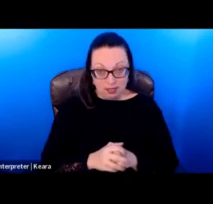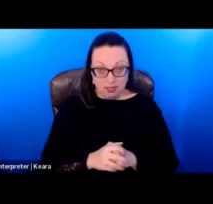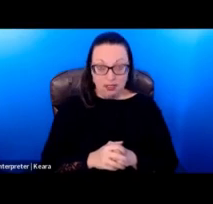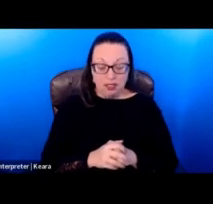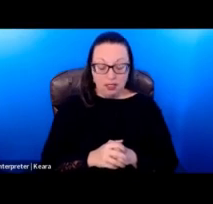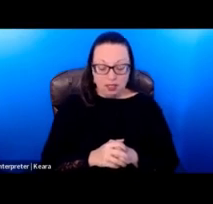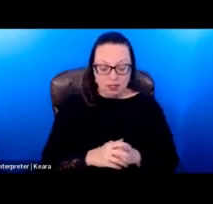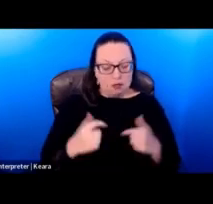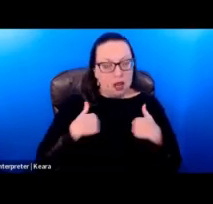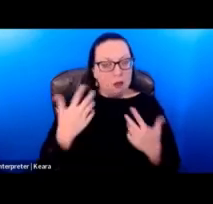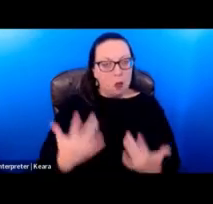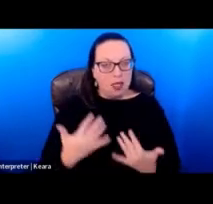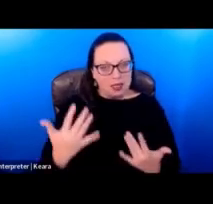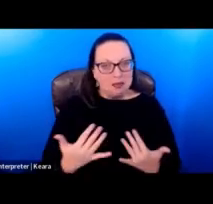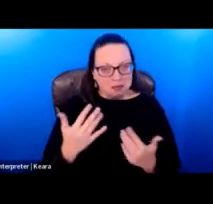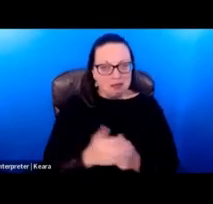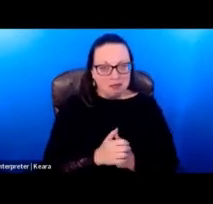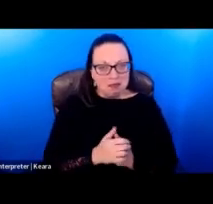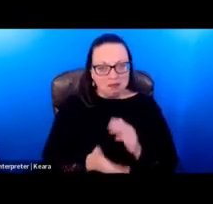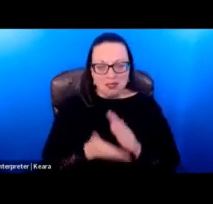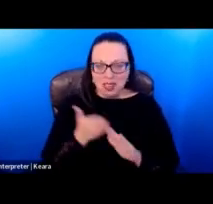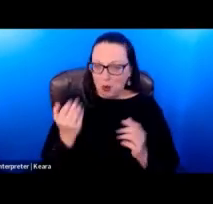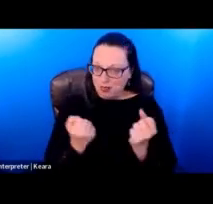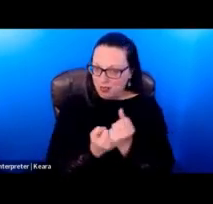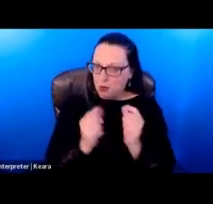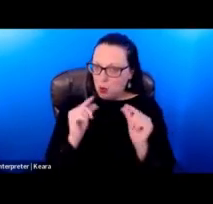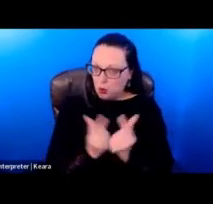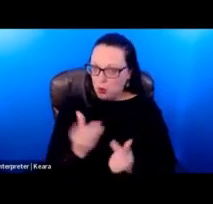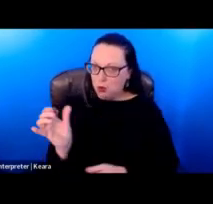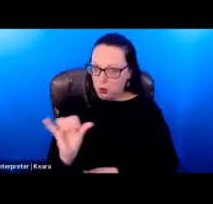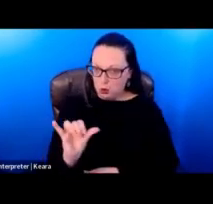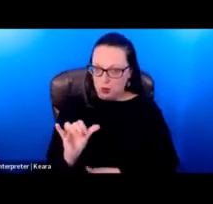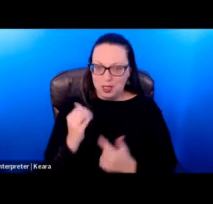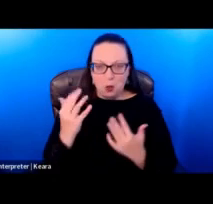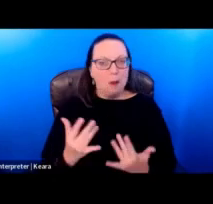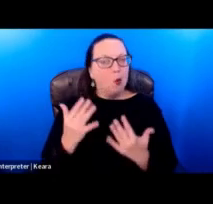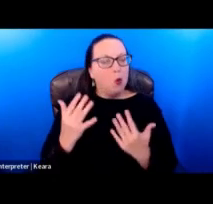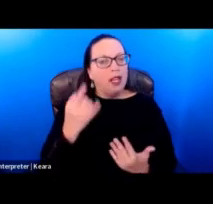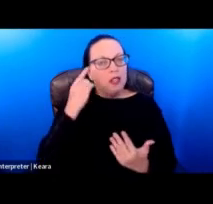and I'm waiting, I also I run the support group, I'm waiting for the next me, I'm waiting for